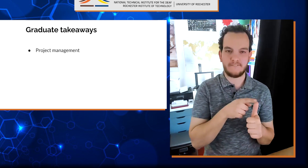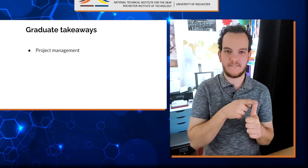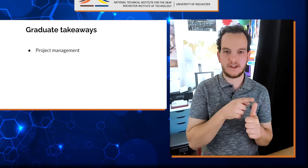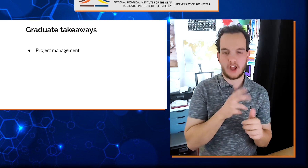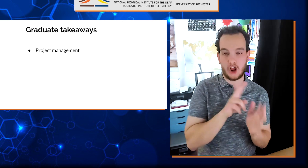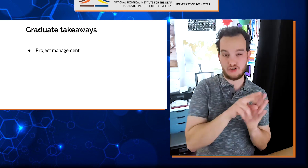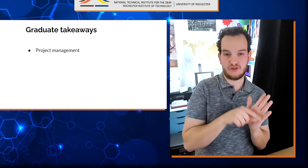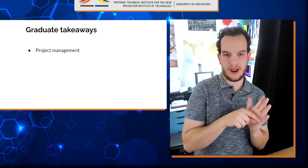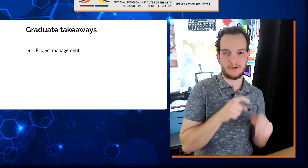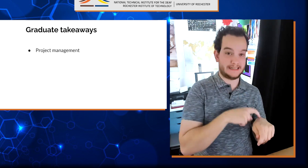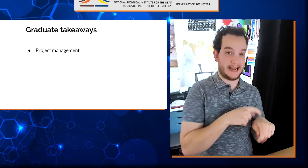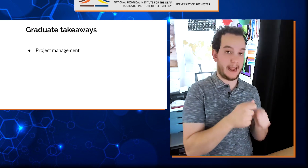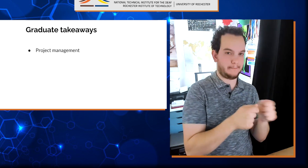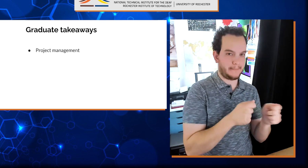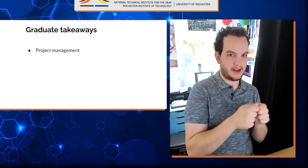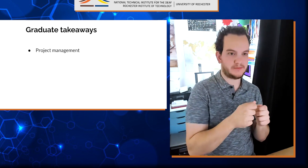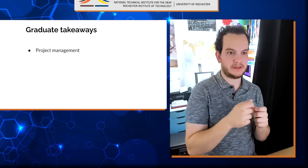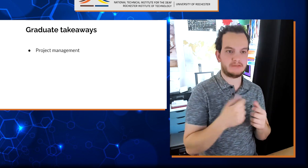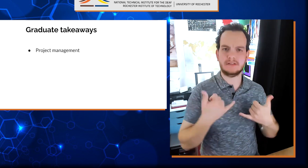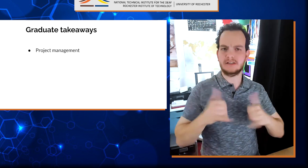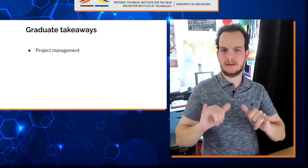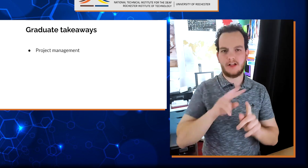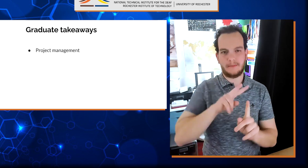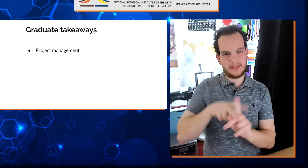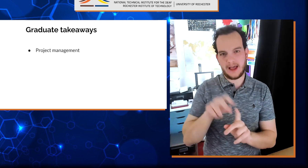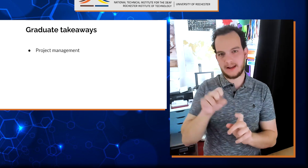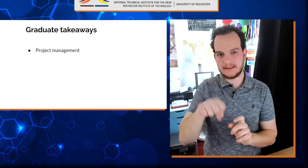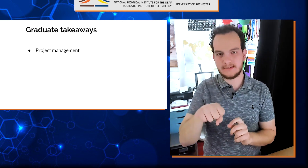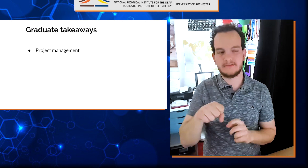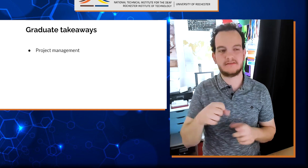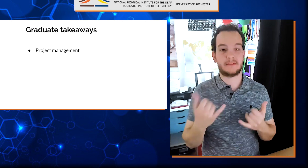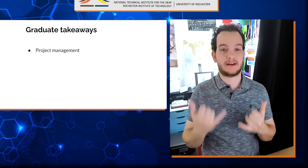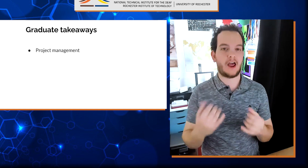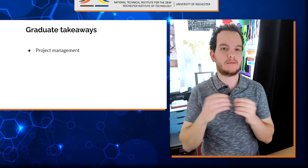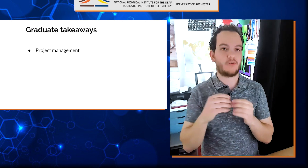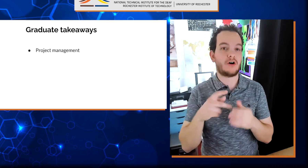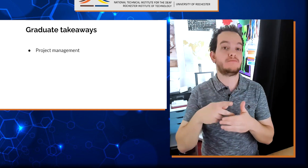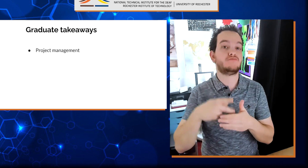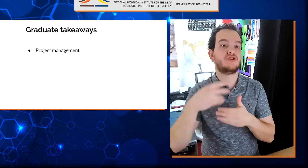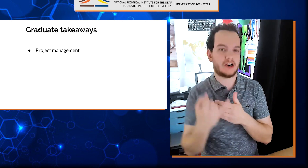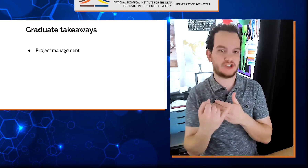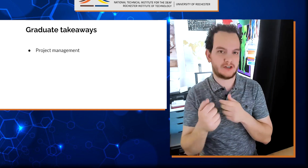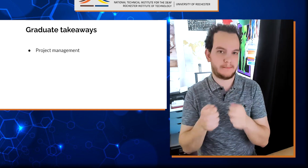First, like I said, in undergraduate, it was time management. And that's still true in my graduate program, too,